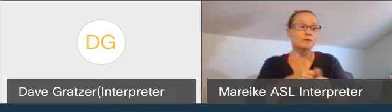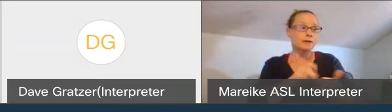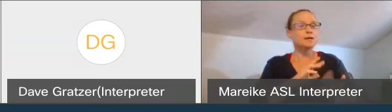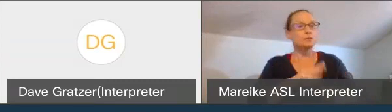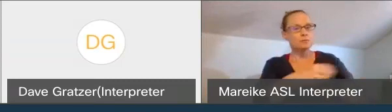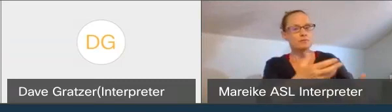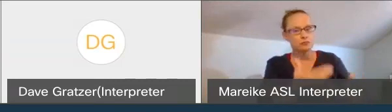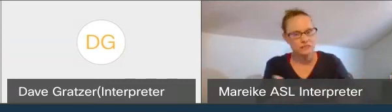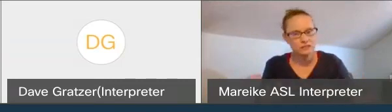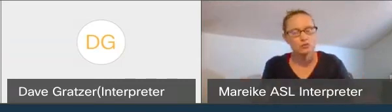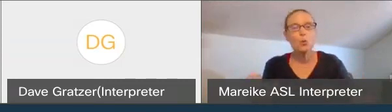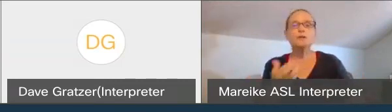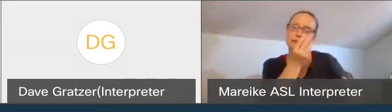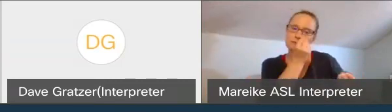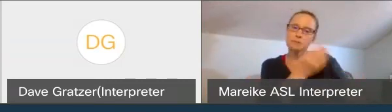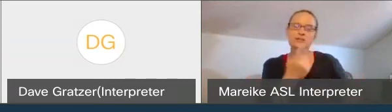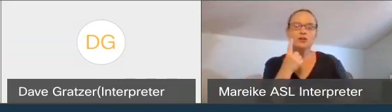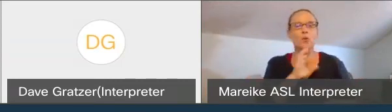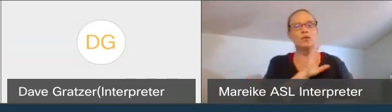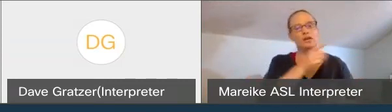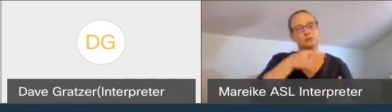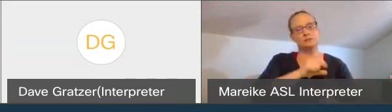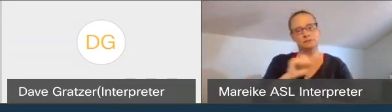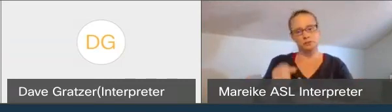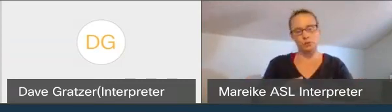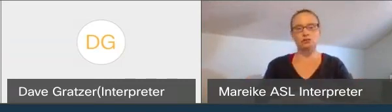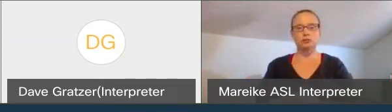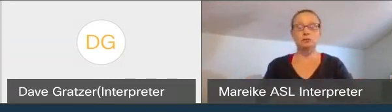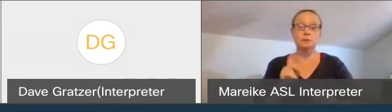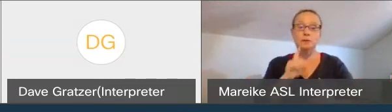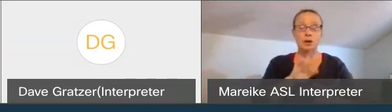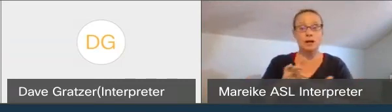and resource information for their given circumstances. People are contacted through bike patrol,